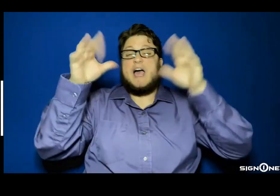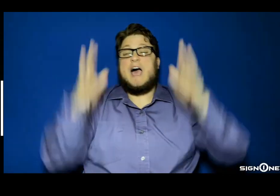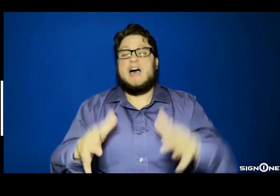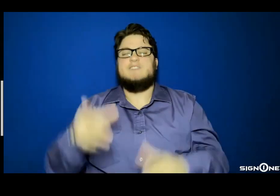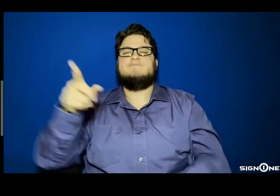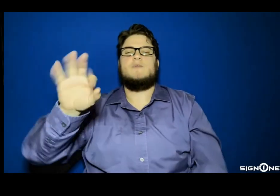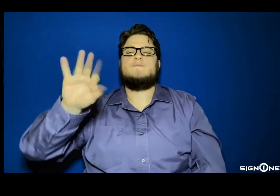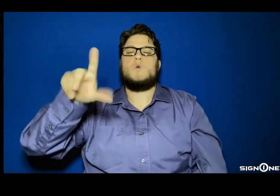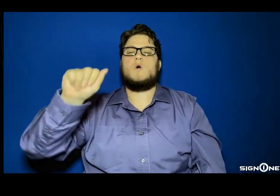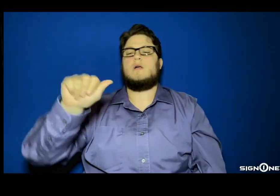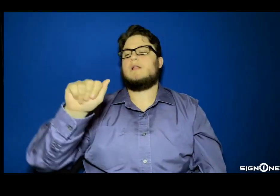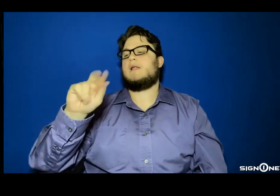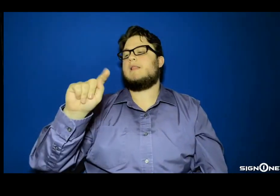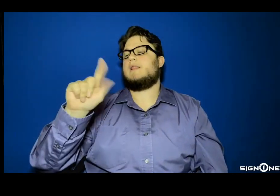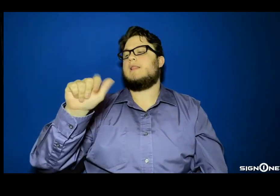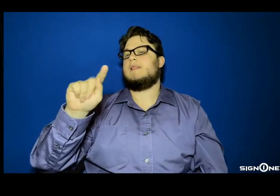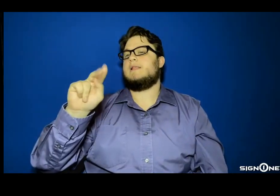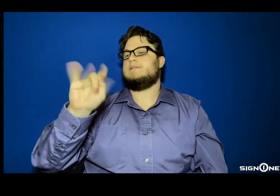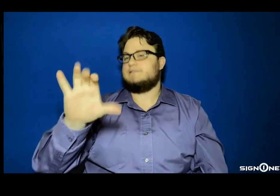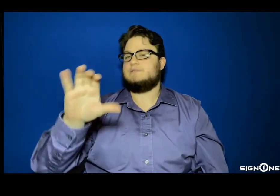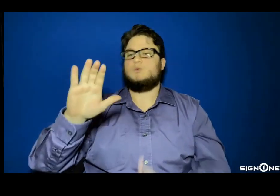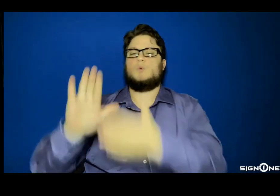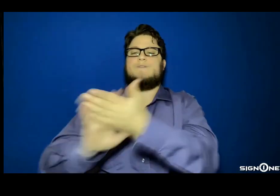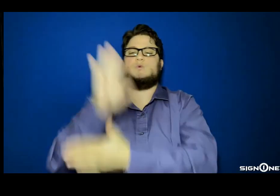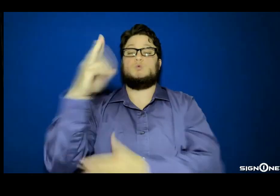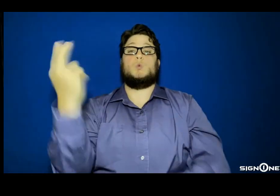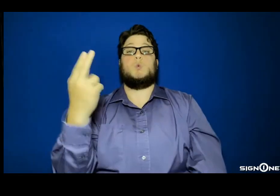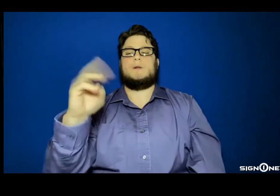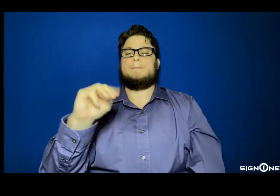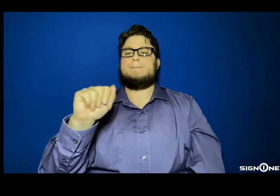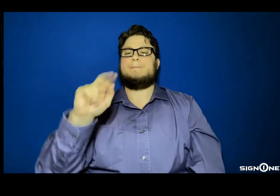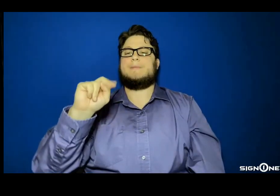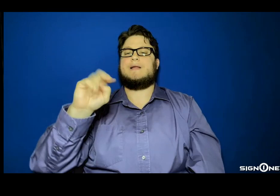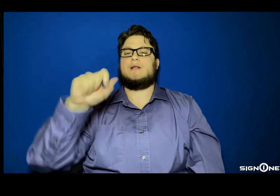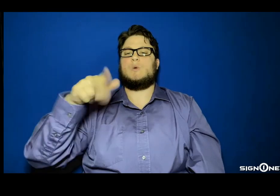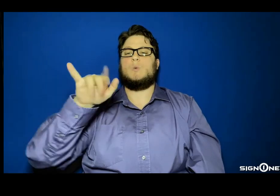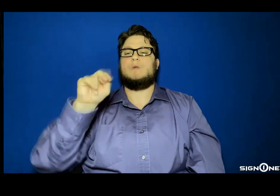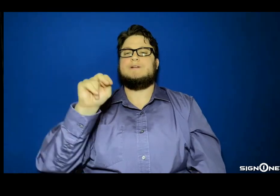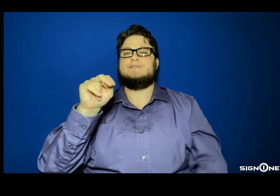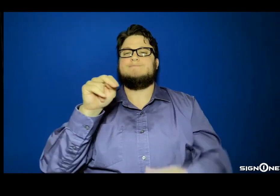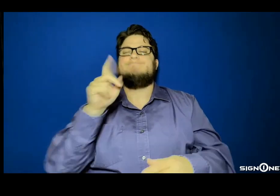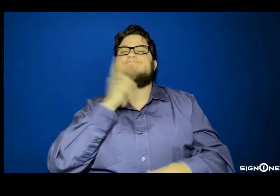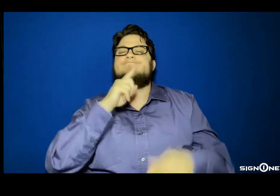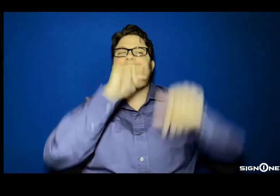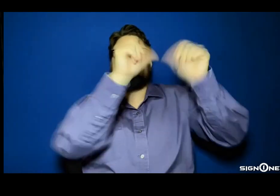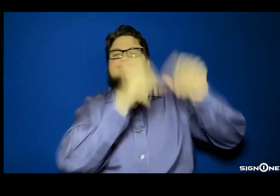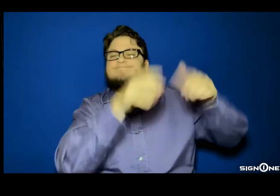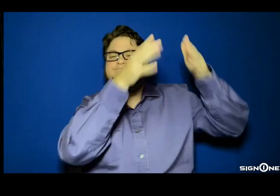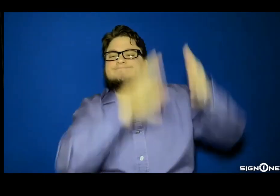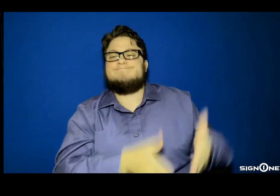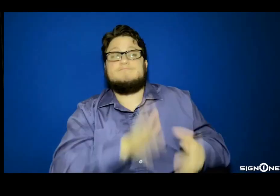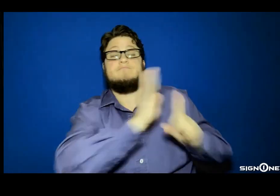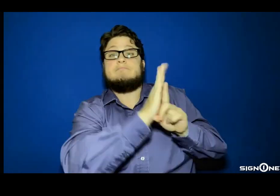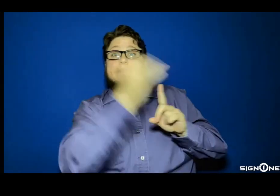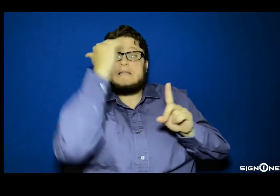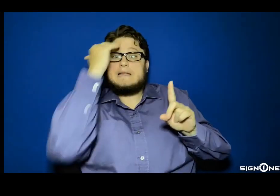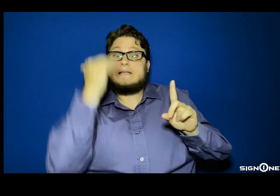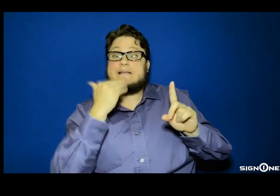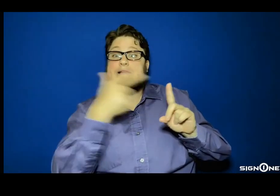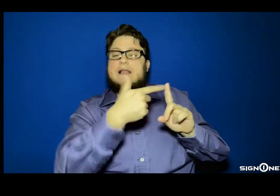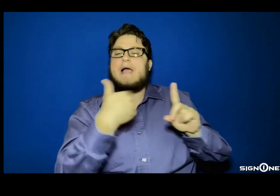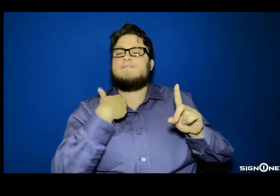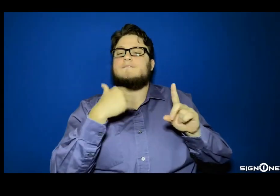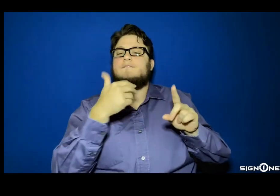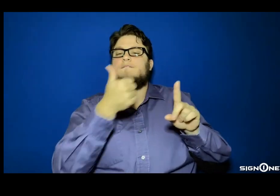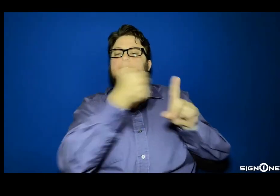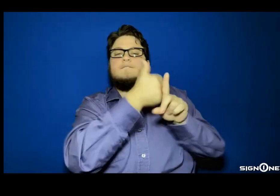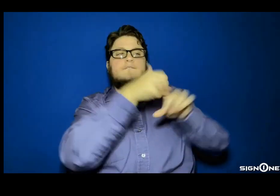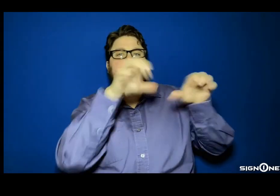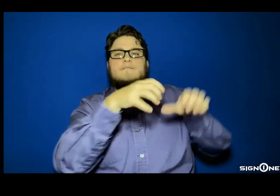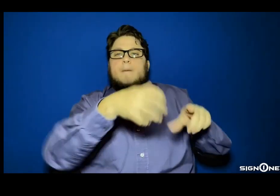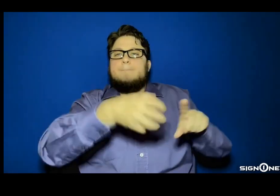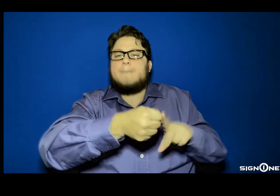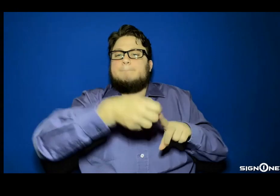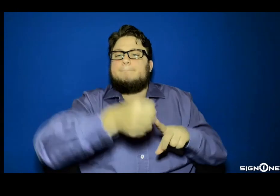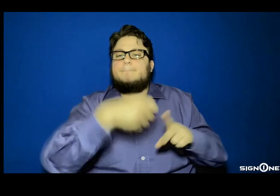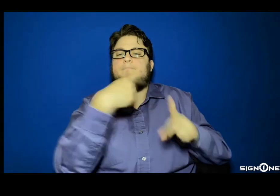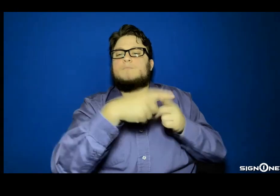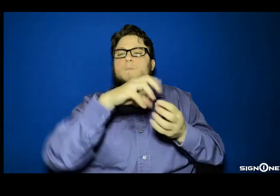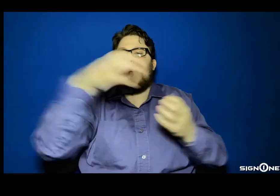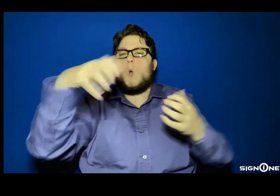Scientists at Florida Atlantic University used a mannequin head, manual pump and smoke